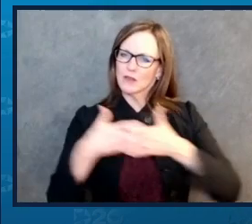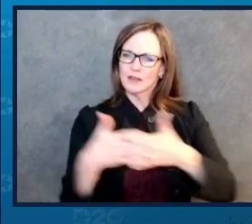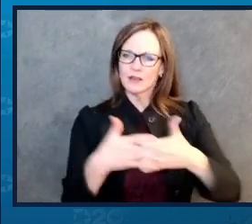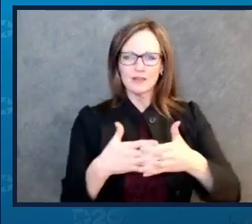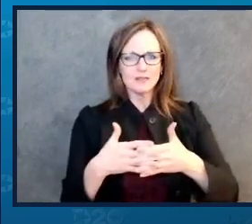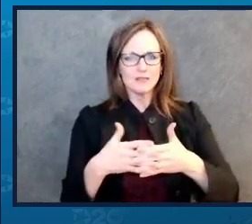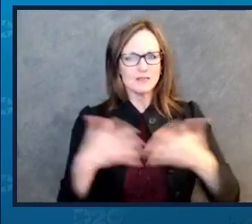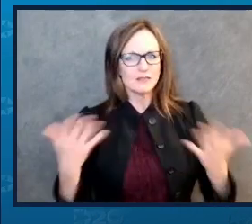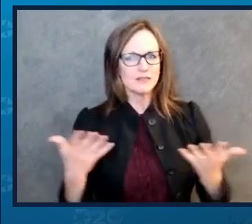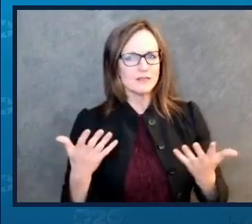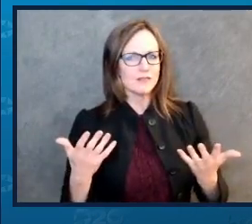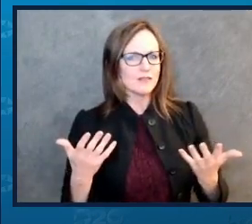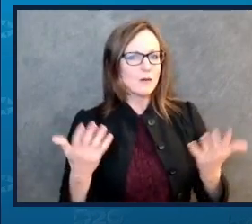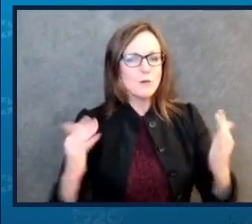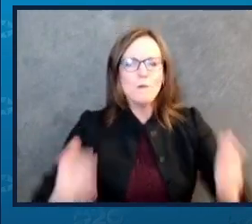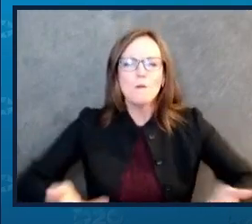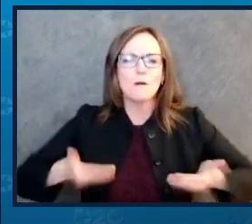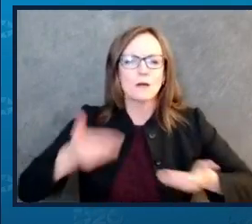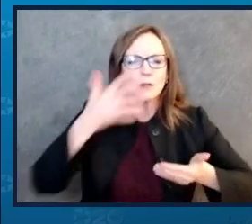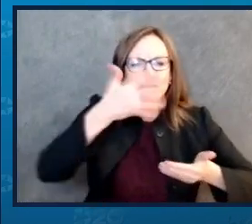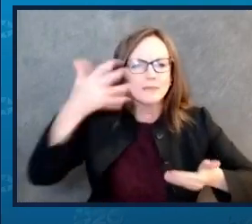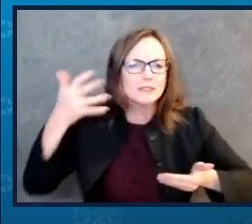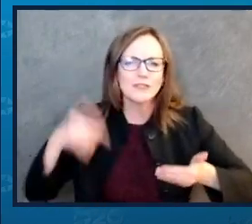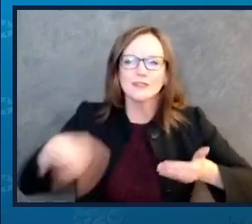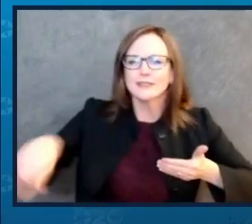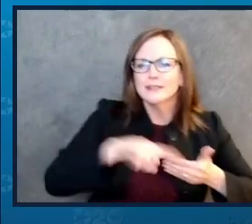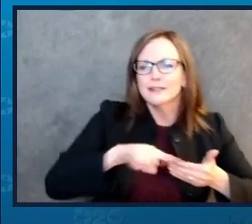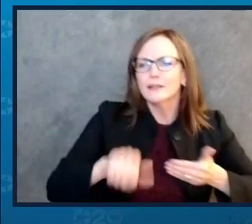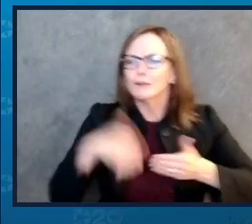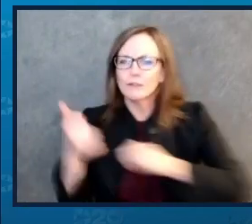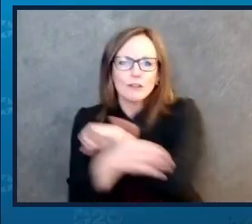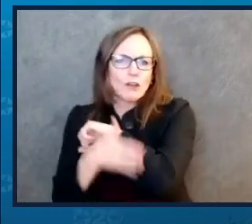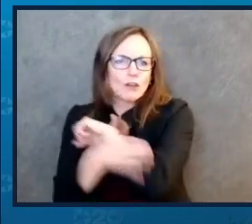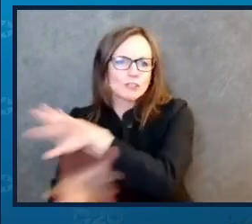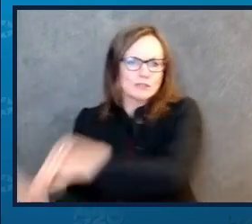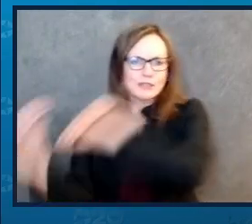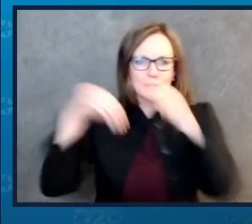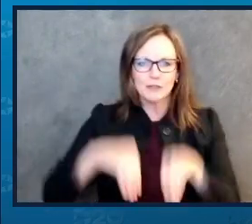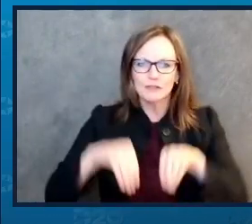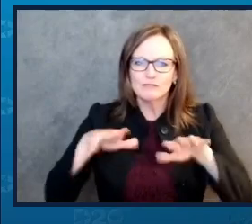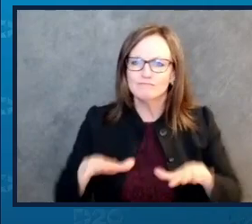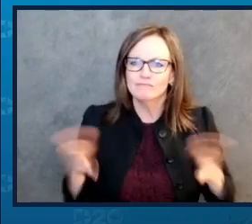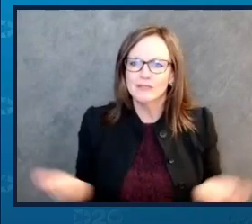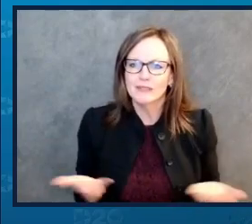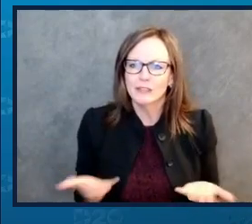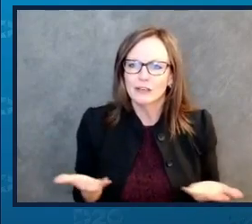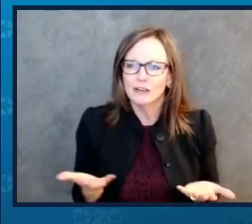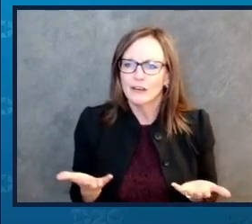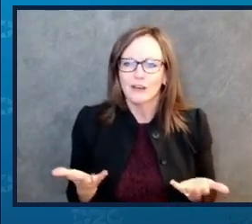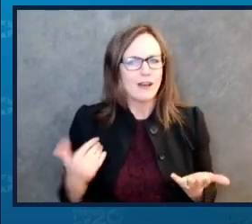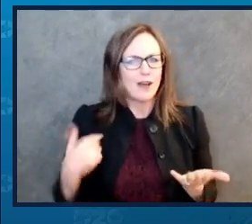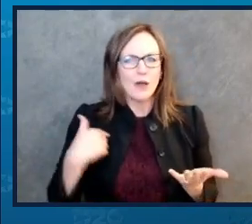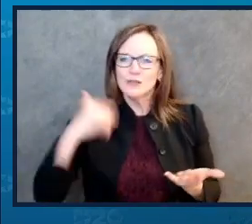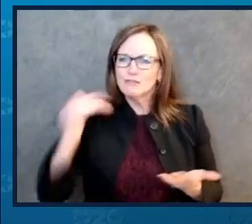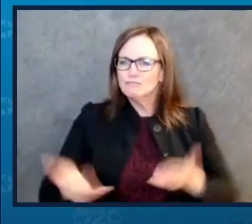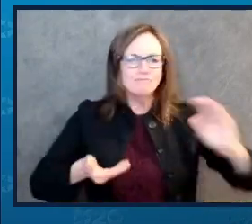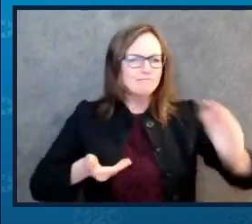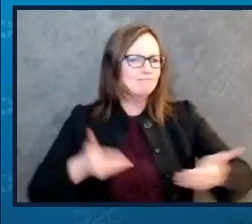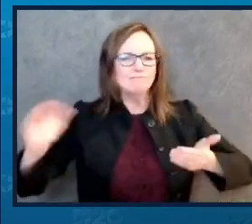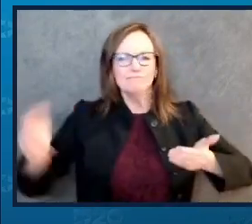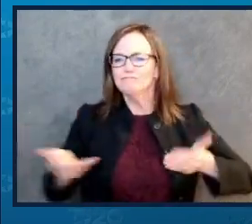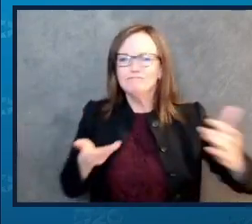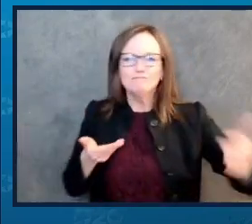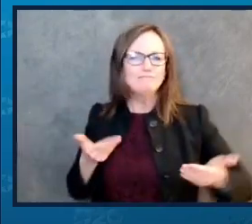ARE.